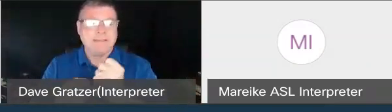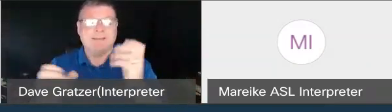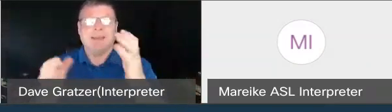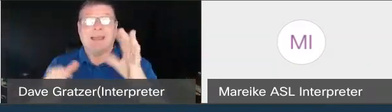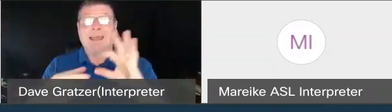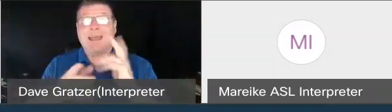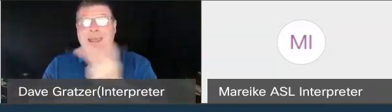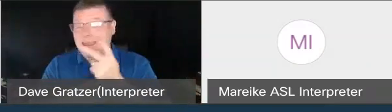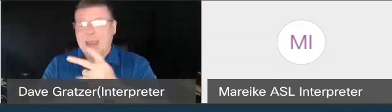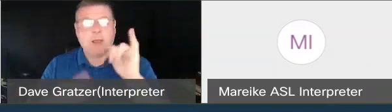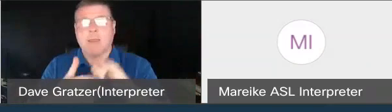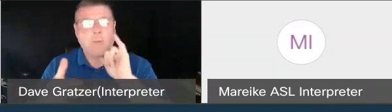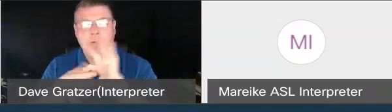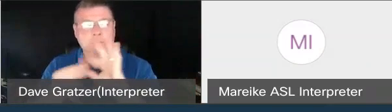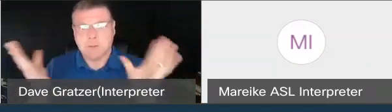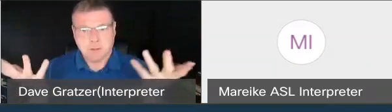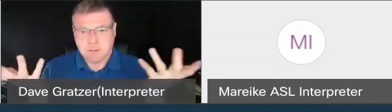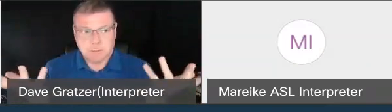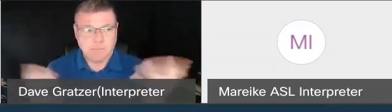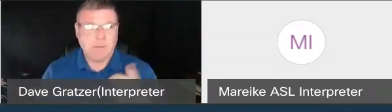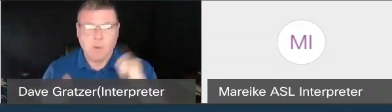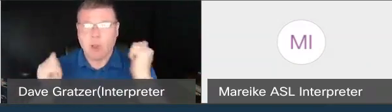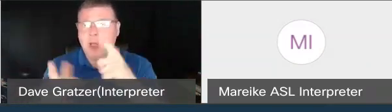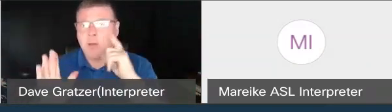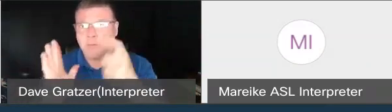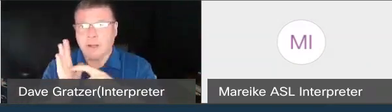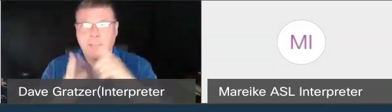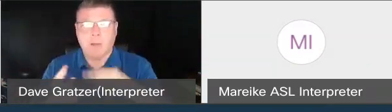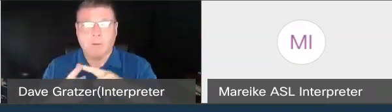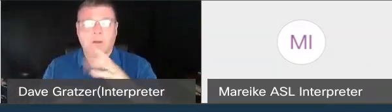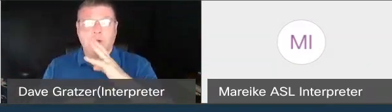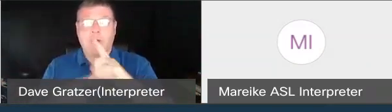which I think we can all recognize, um, when we talk about siloed, uh, systems,